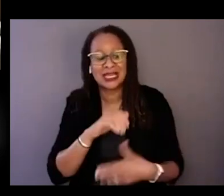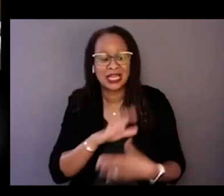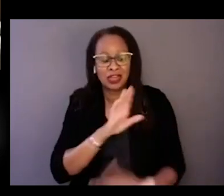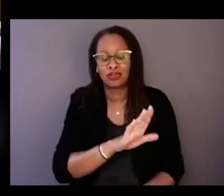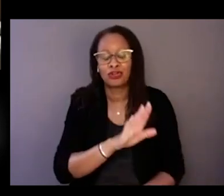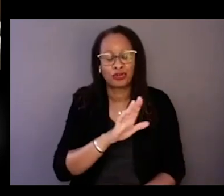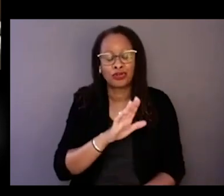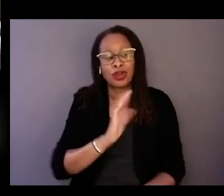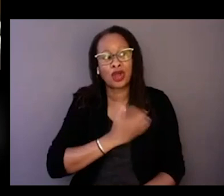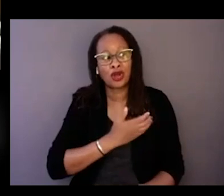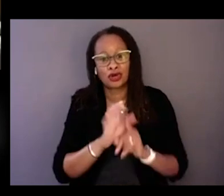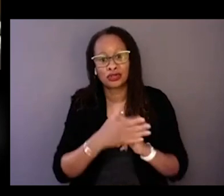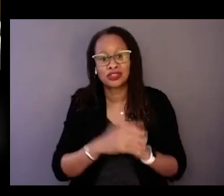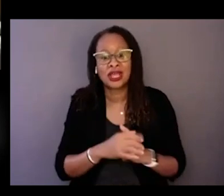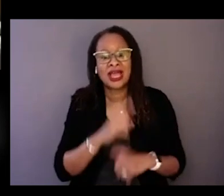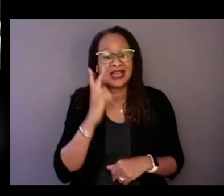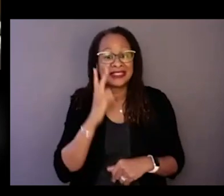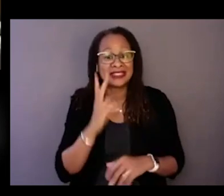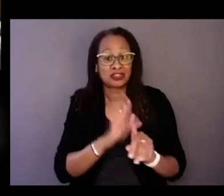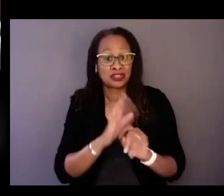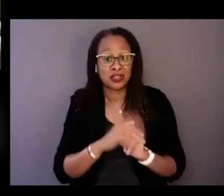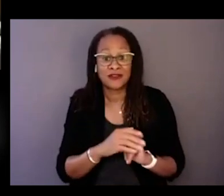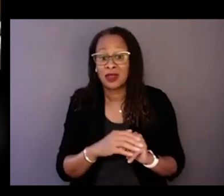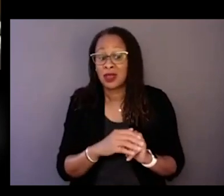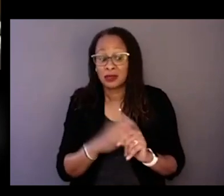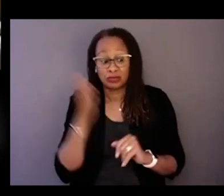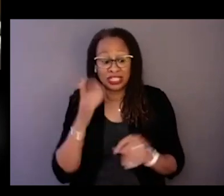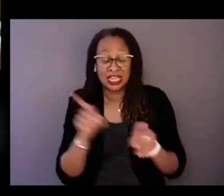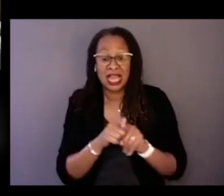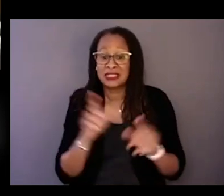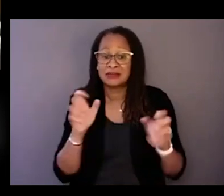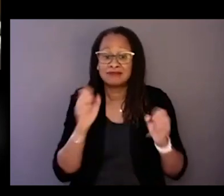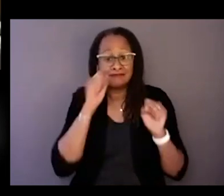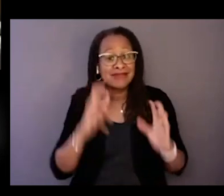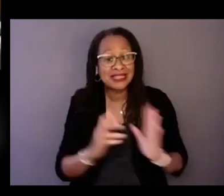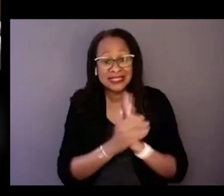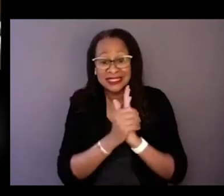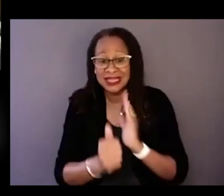as someone with extraordinary gifts as a young woman with a certain amount of attractiveness and poise